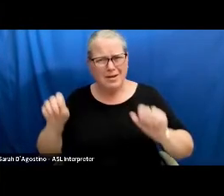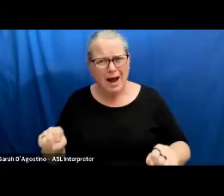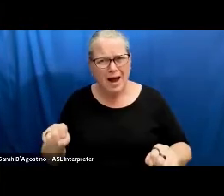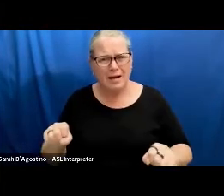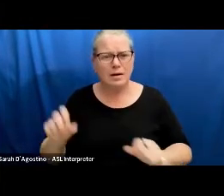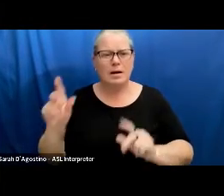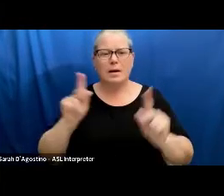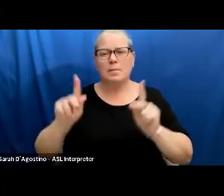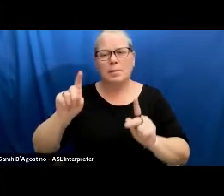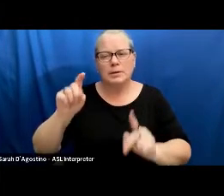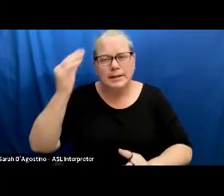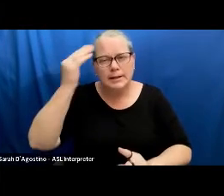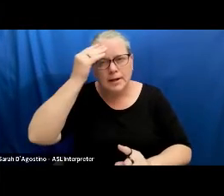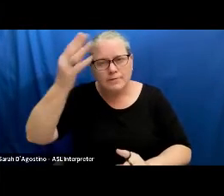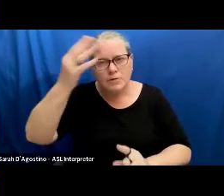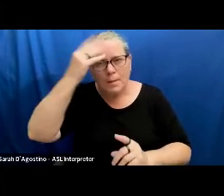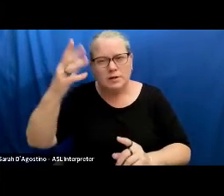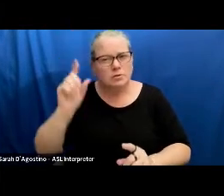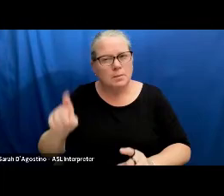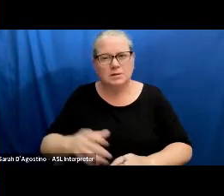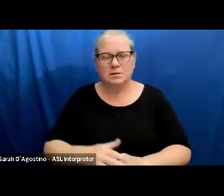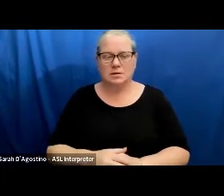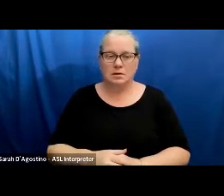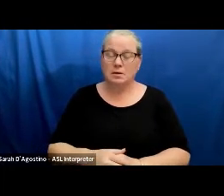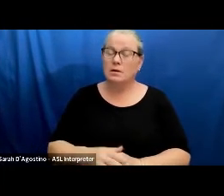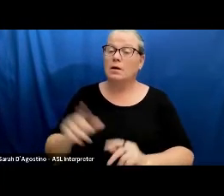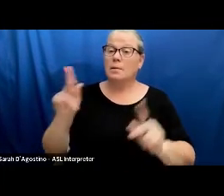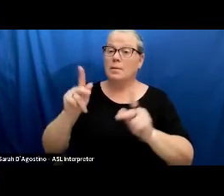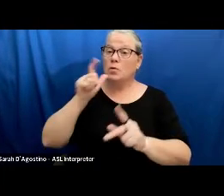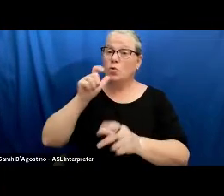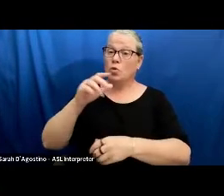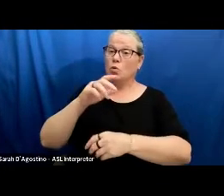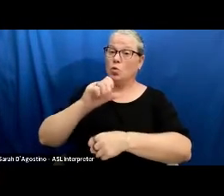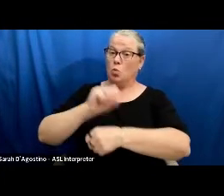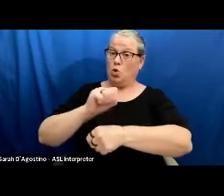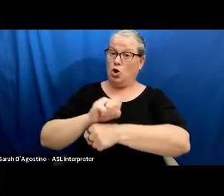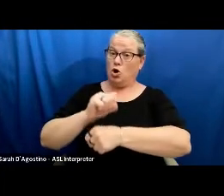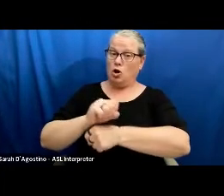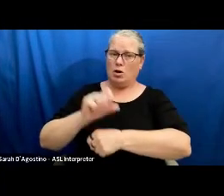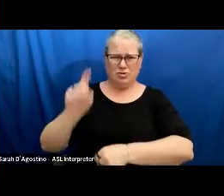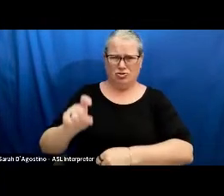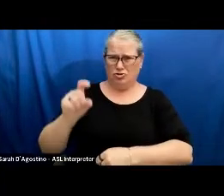that all voters should be treated with respect there should be a voting station with a lower